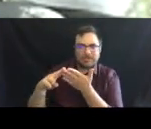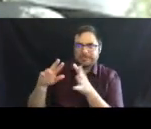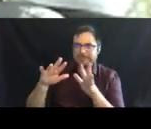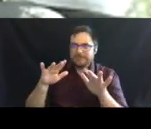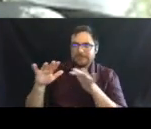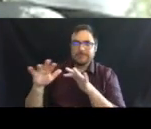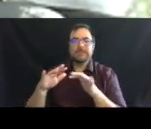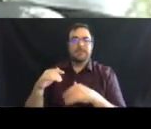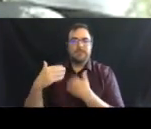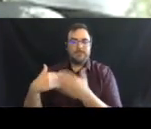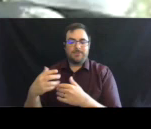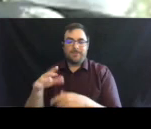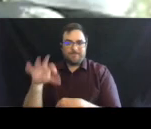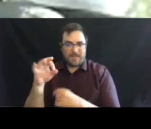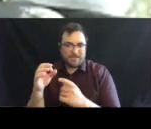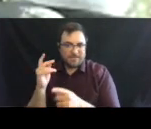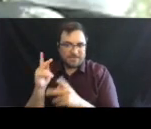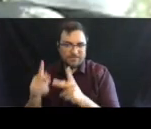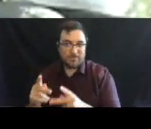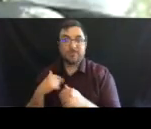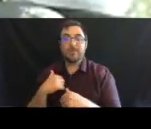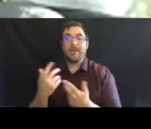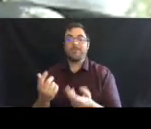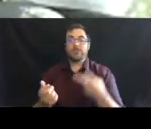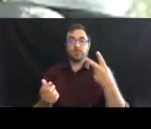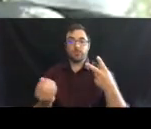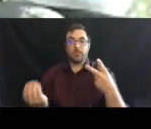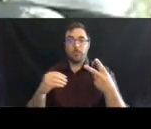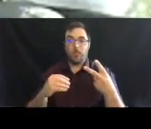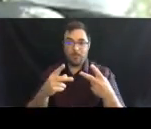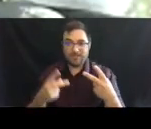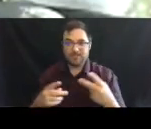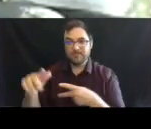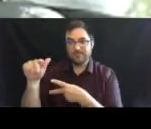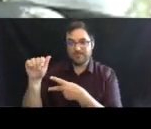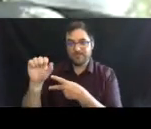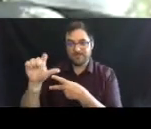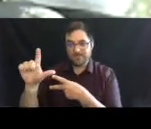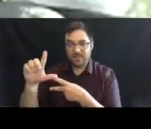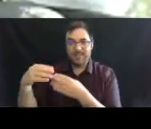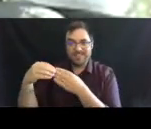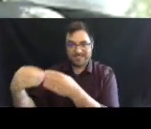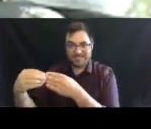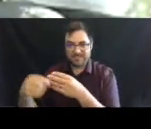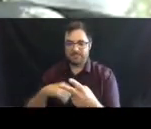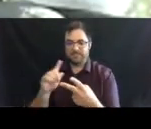And then we have two additional positions: an ASL lead and a listening and spoken language